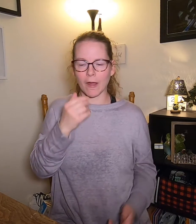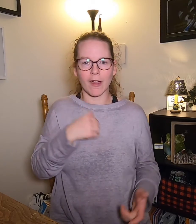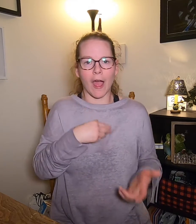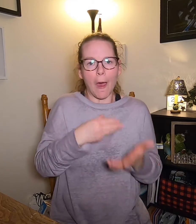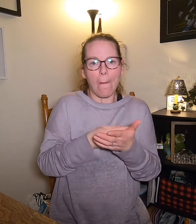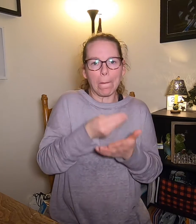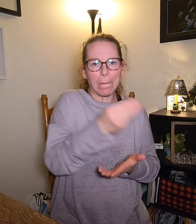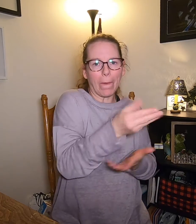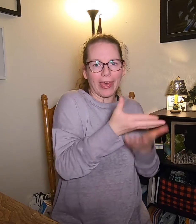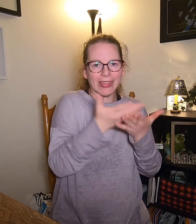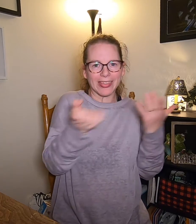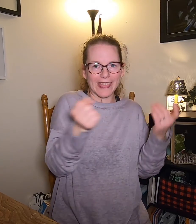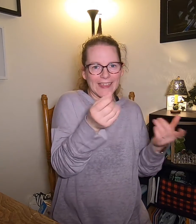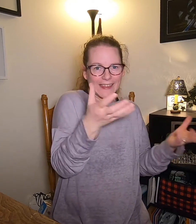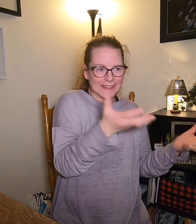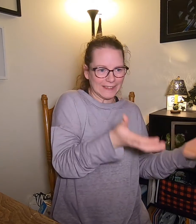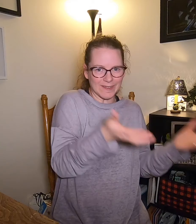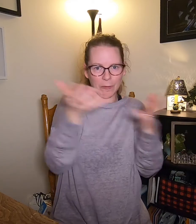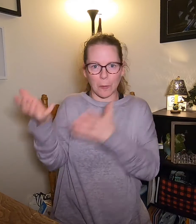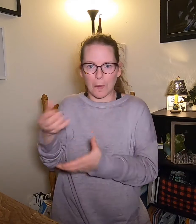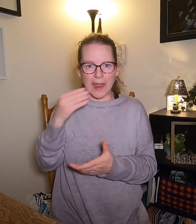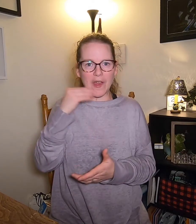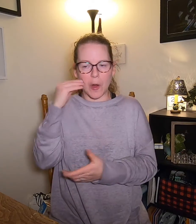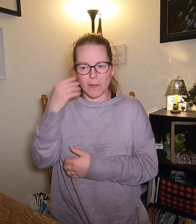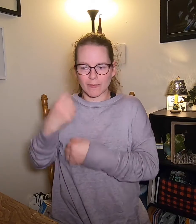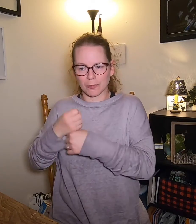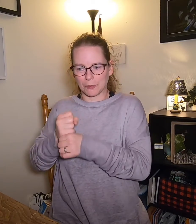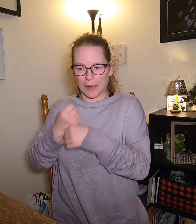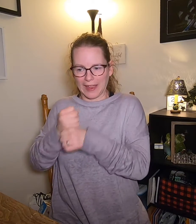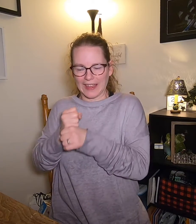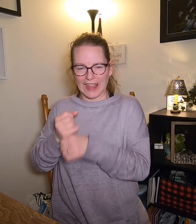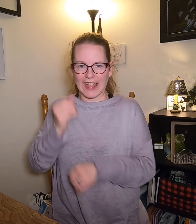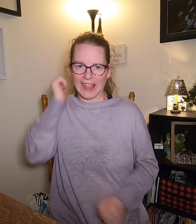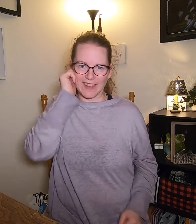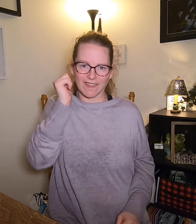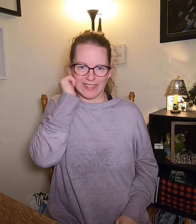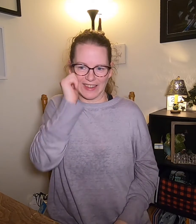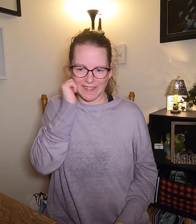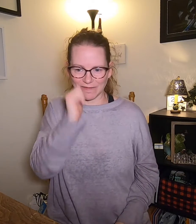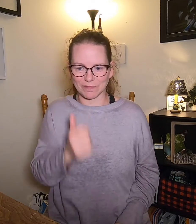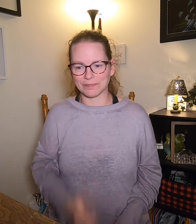I buy all the stuff to make it at home.